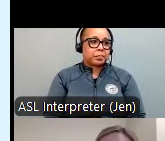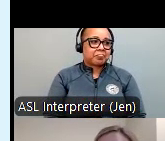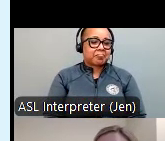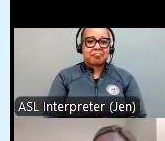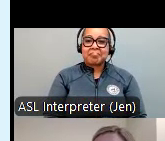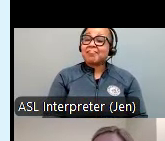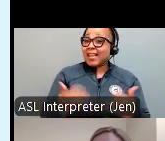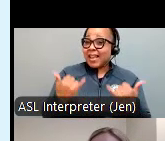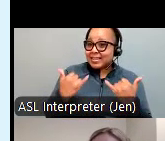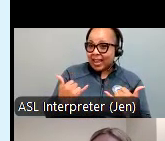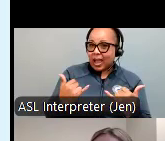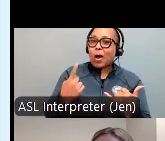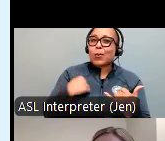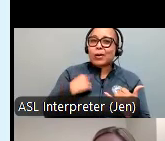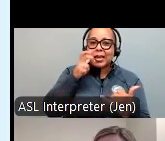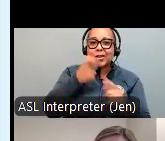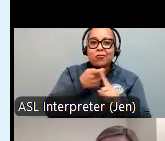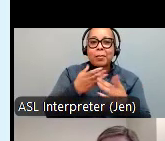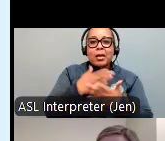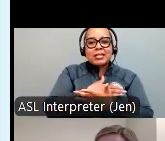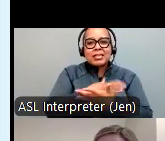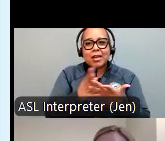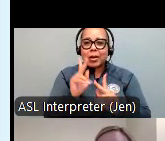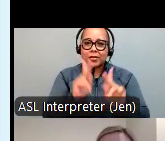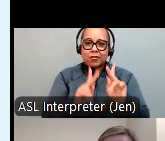So now we're going to hear from several individuals on their lived